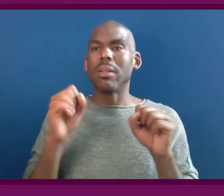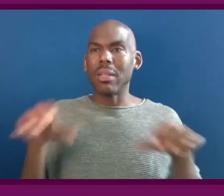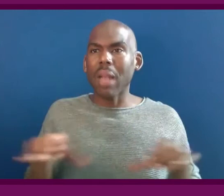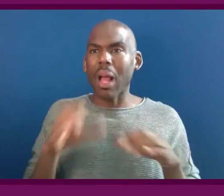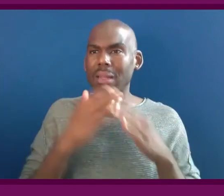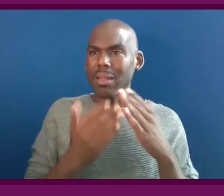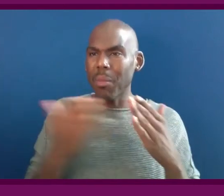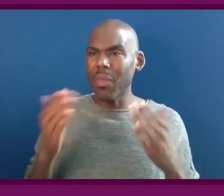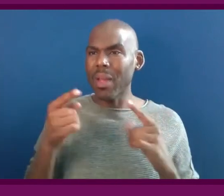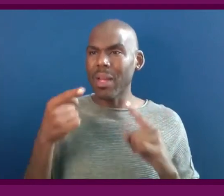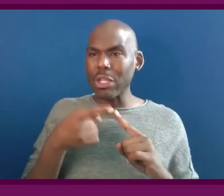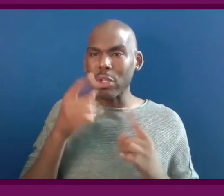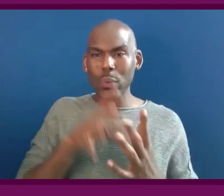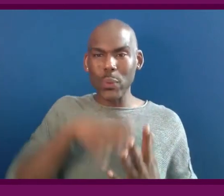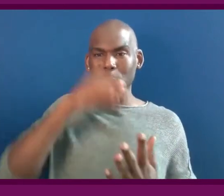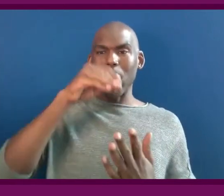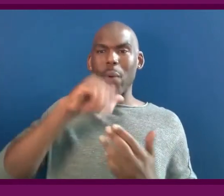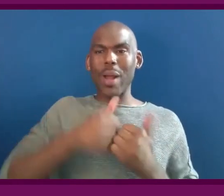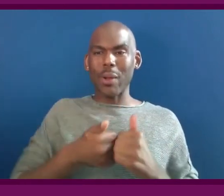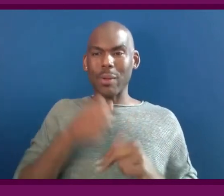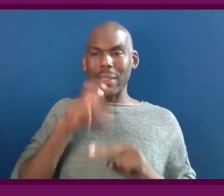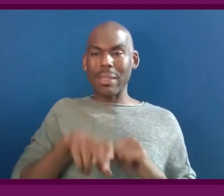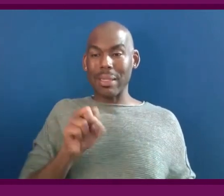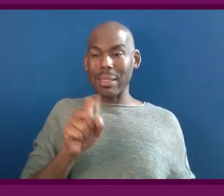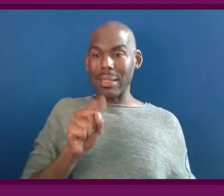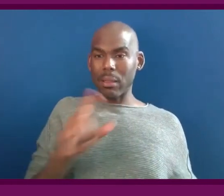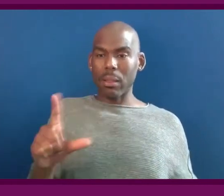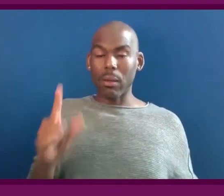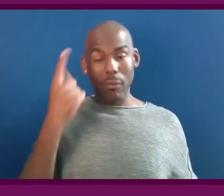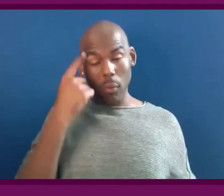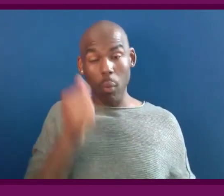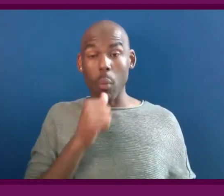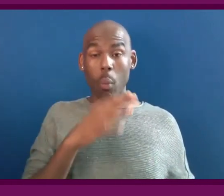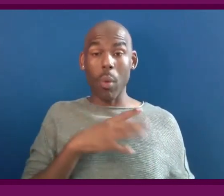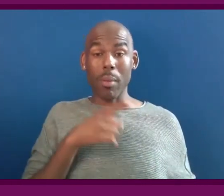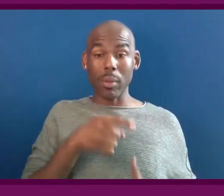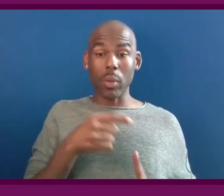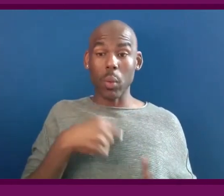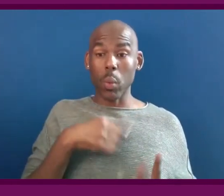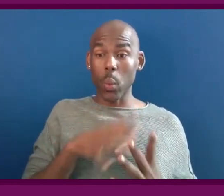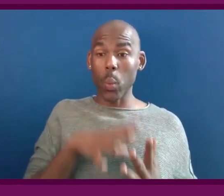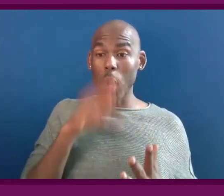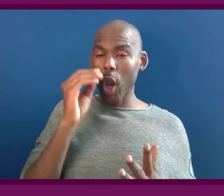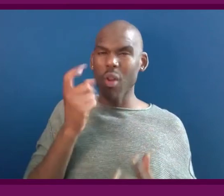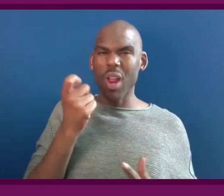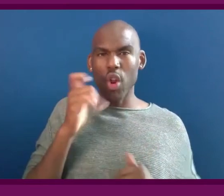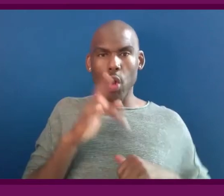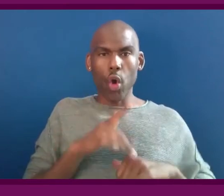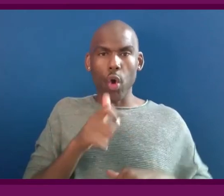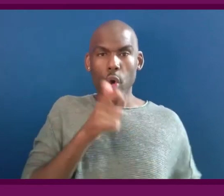learned how to sit still. For women in particular, I think that we learn attention spans earlier, because we have to